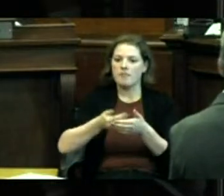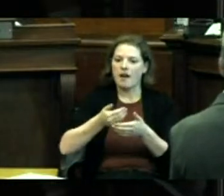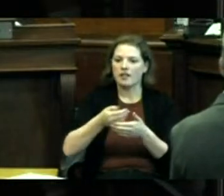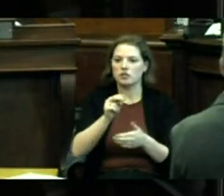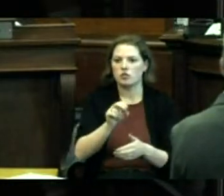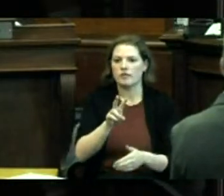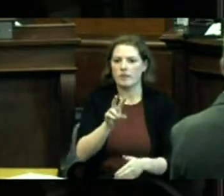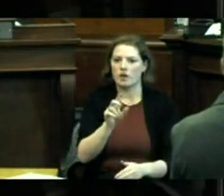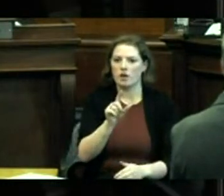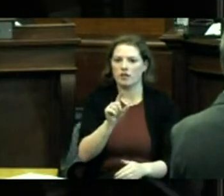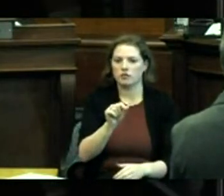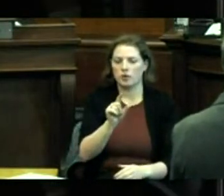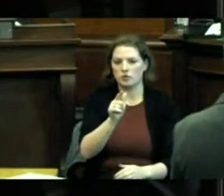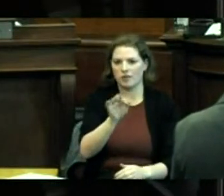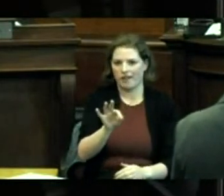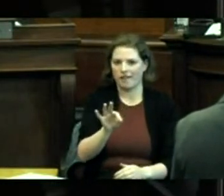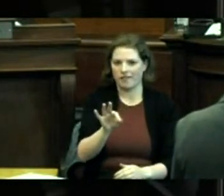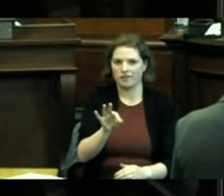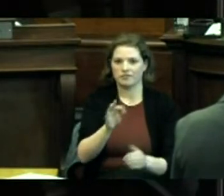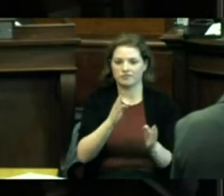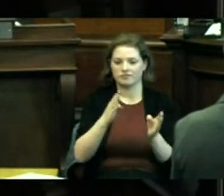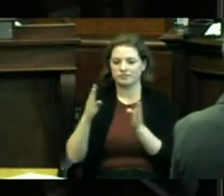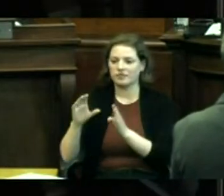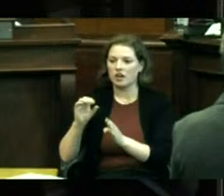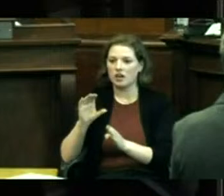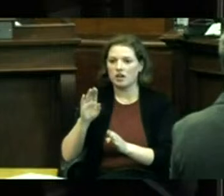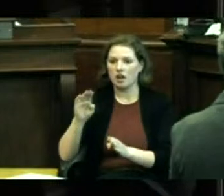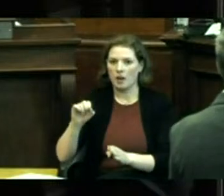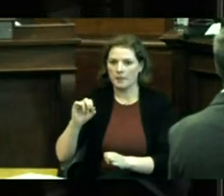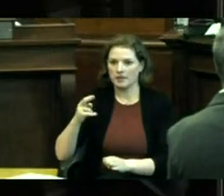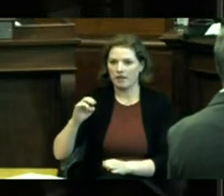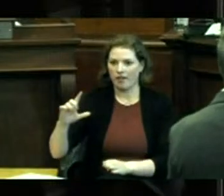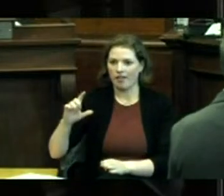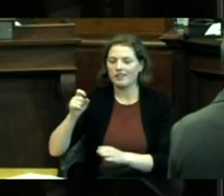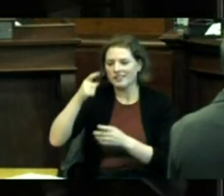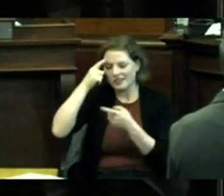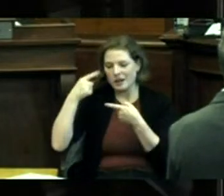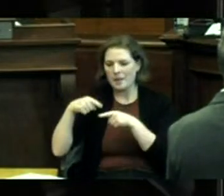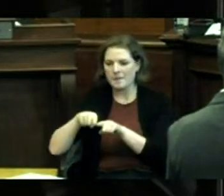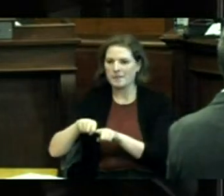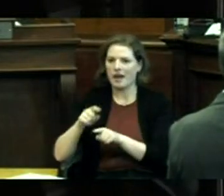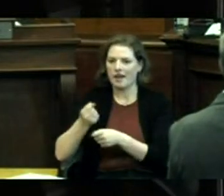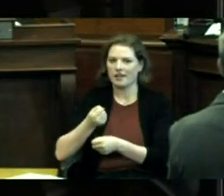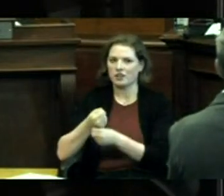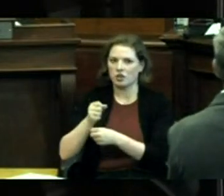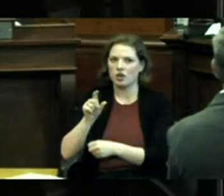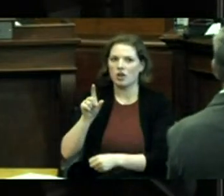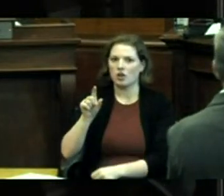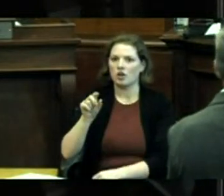compliance with Lt2 by November